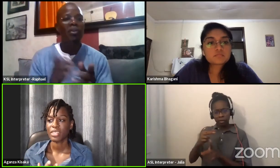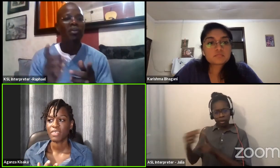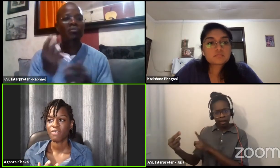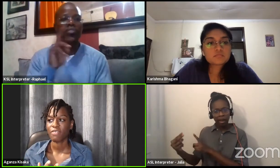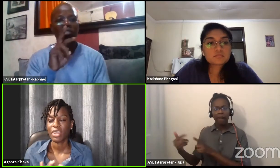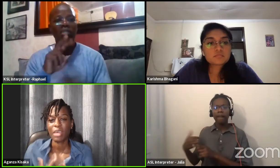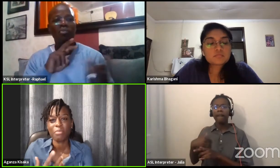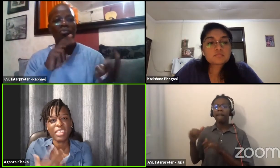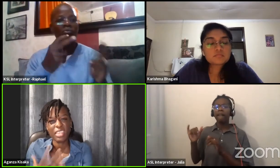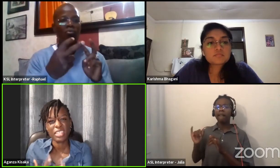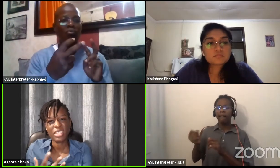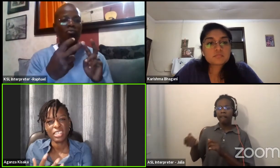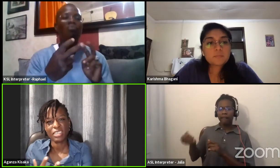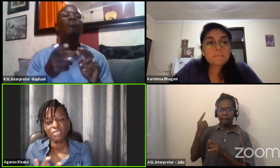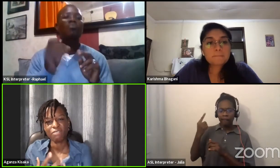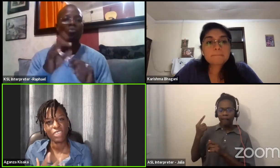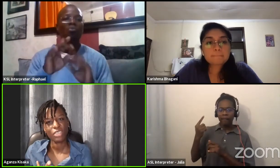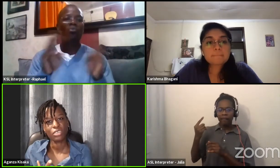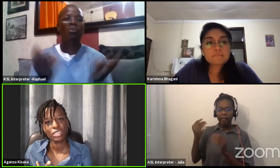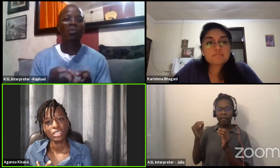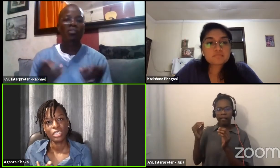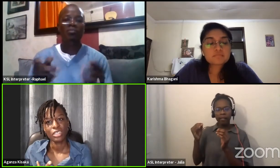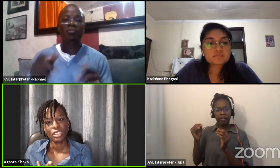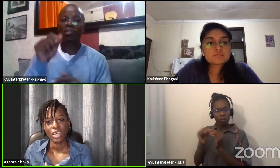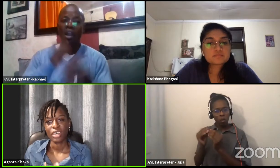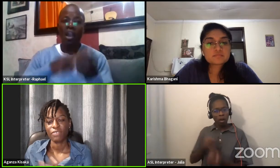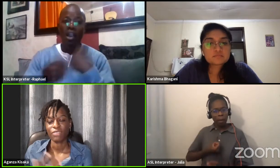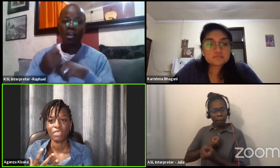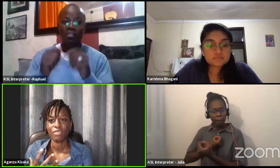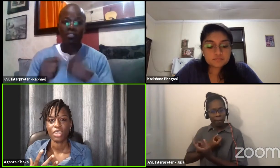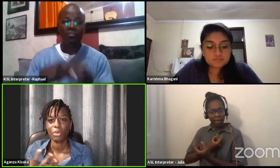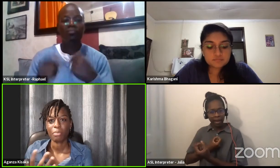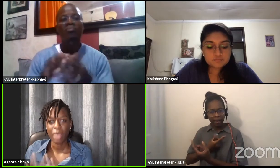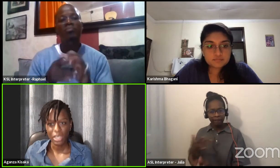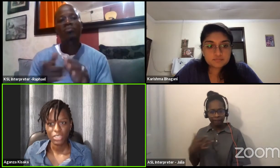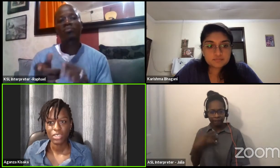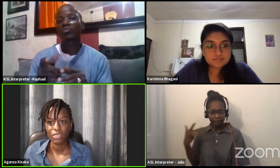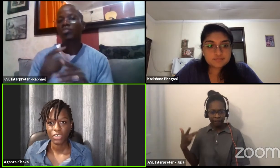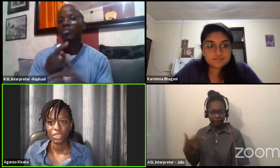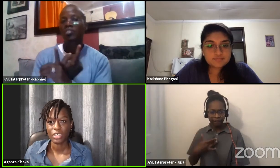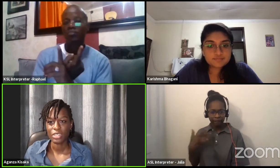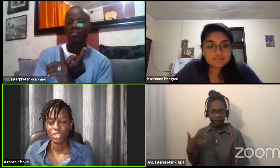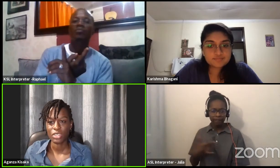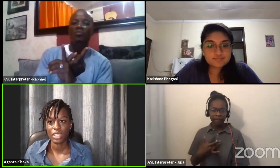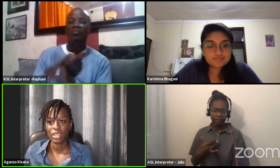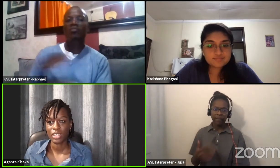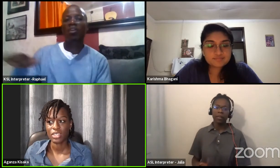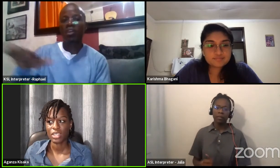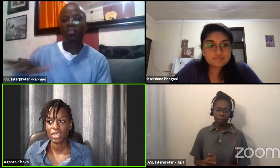is a very empathetic field. It's a very compassionate field, especially theater